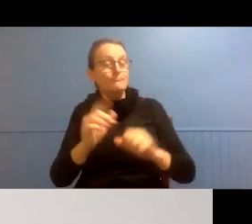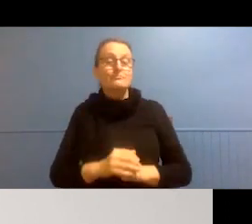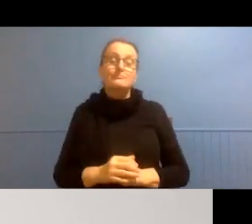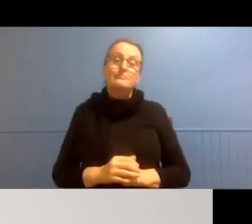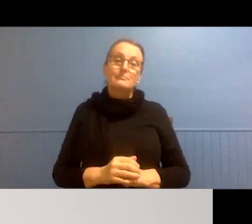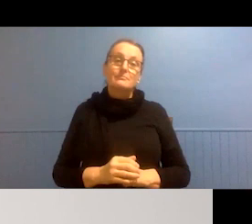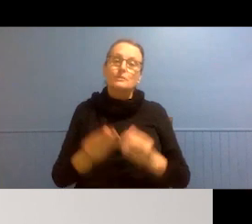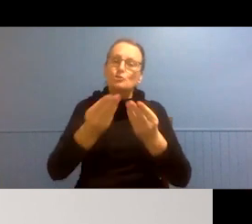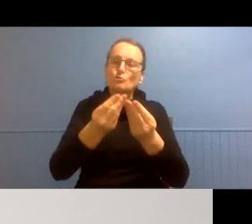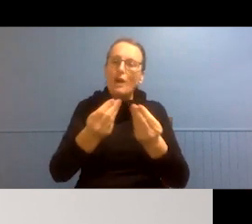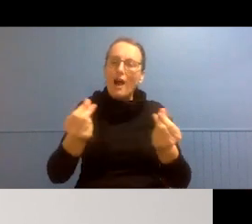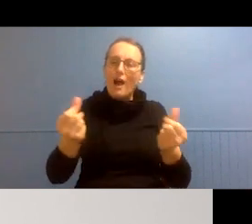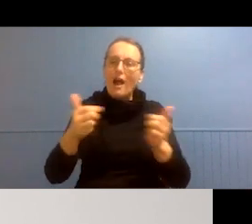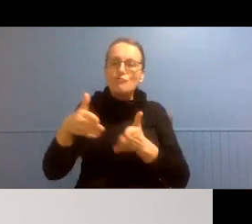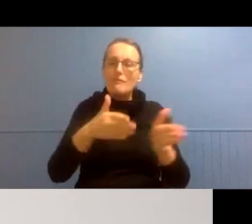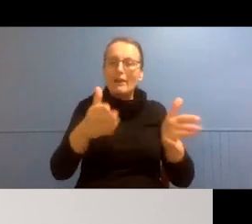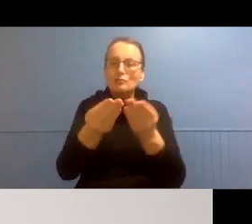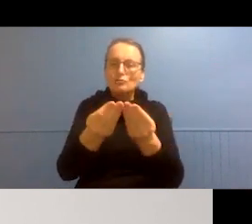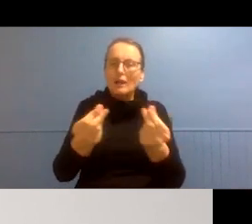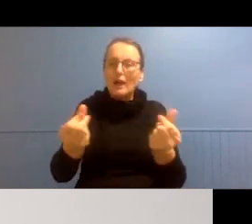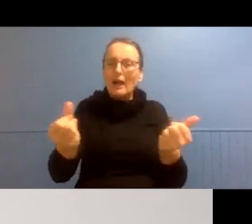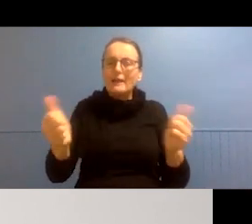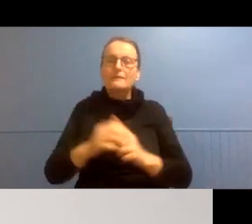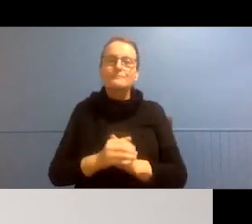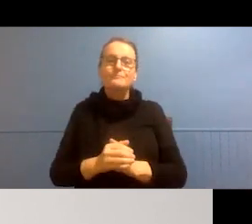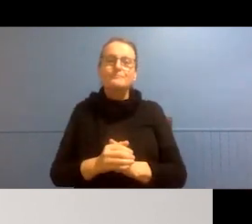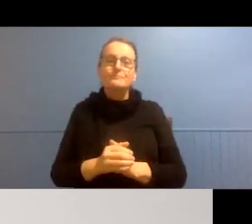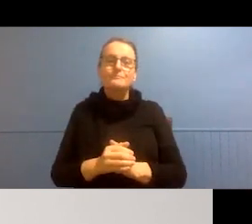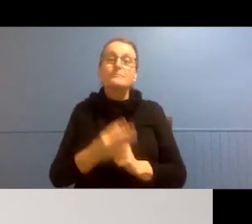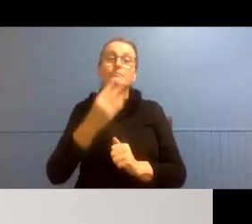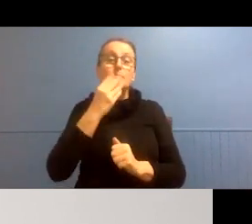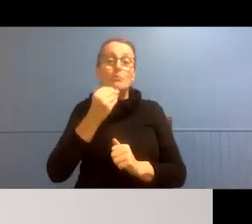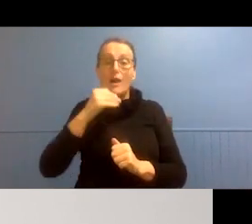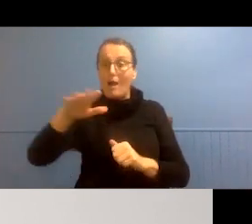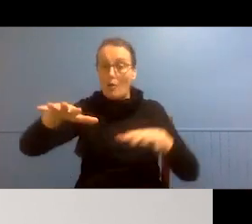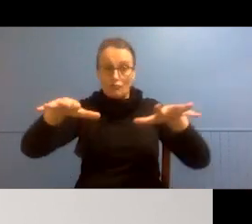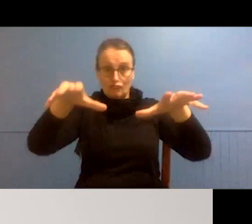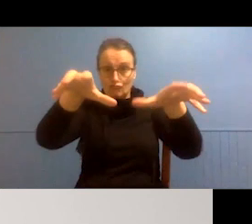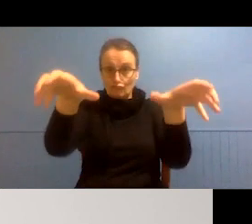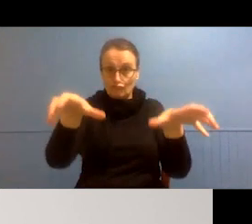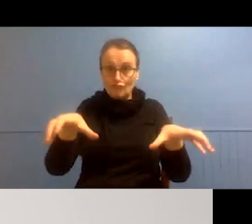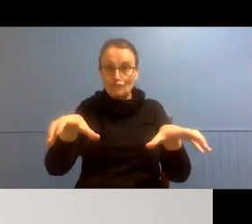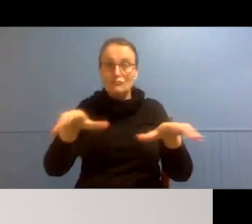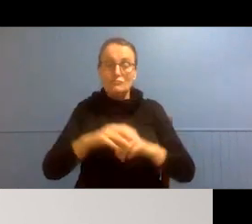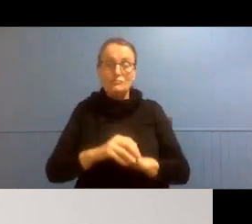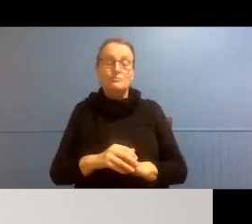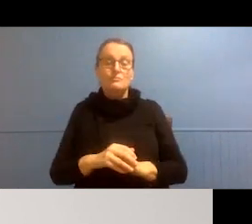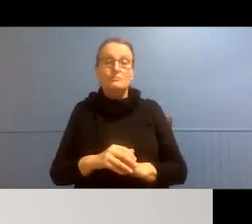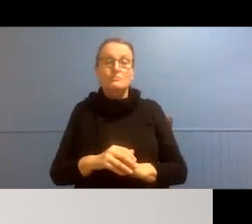dry river bed. The brown sections on either side of the dry river bed are